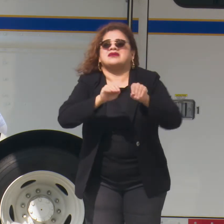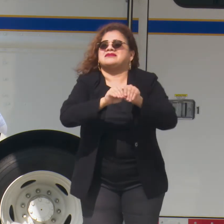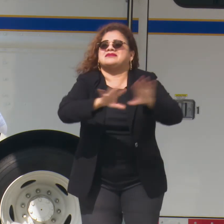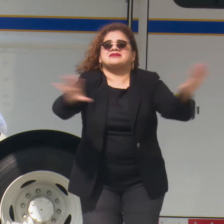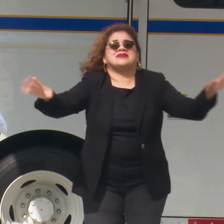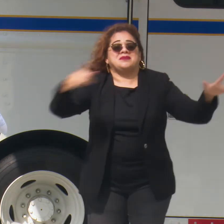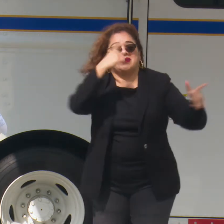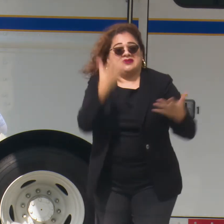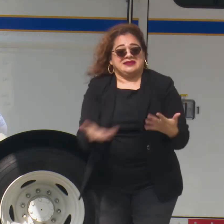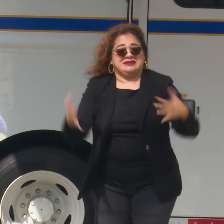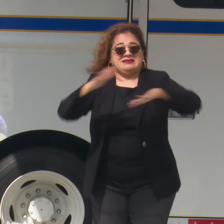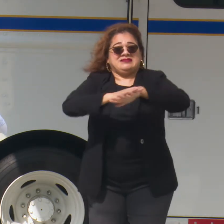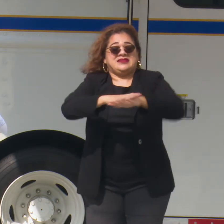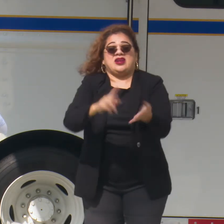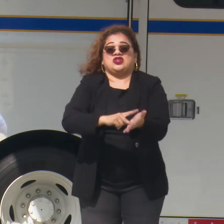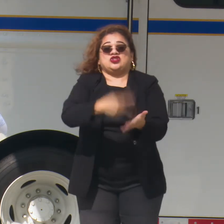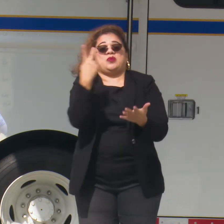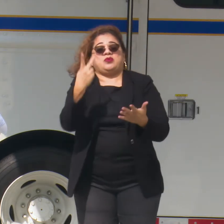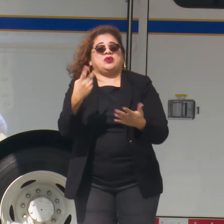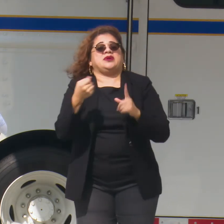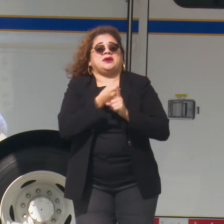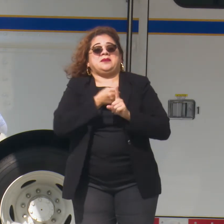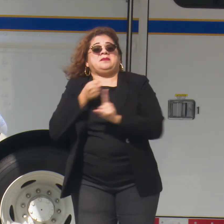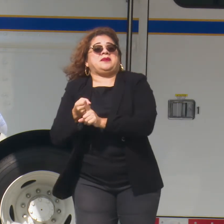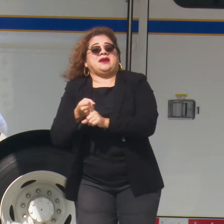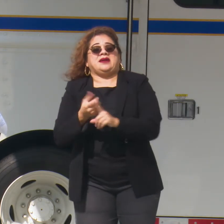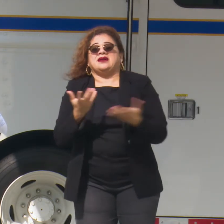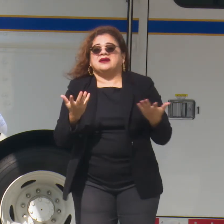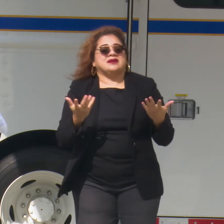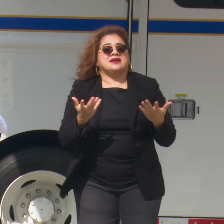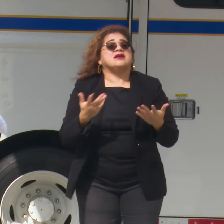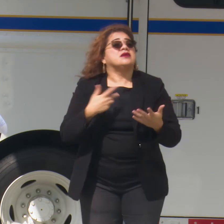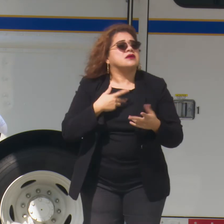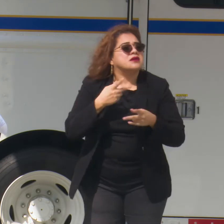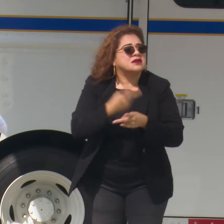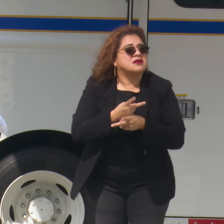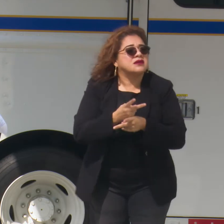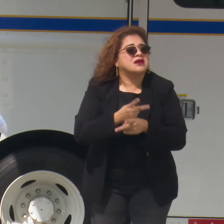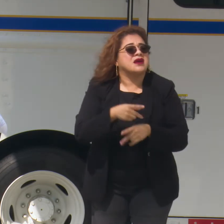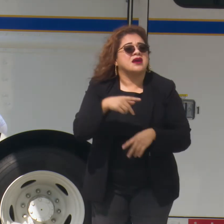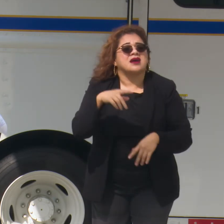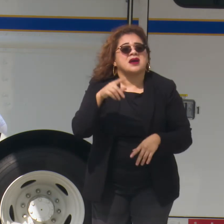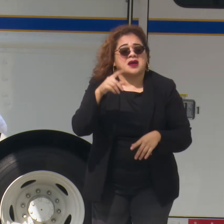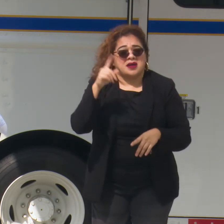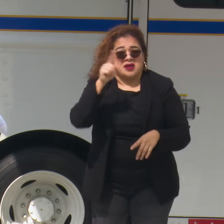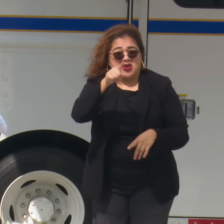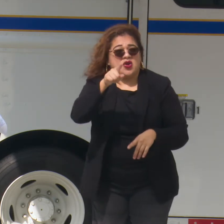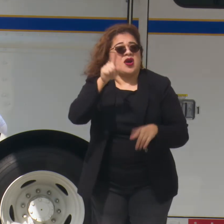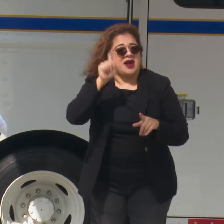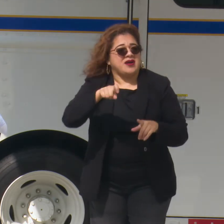that you come in contact may be contagious. We like to tell people pretend that you and everyone around you has it and do